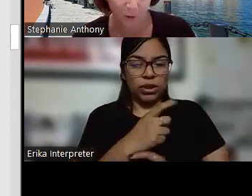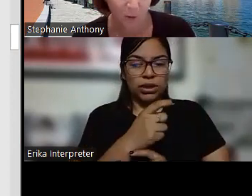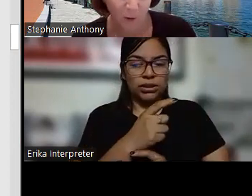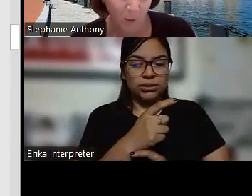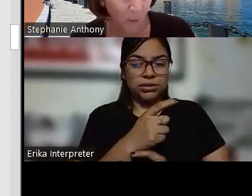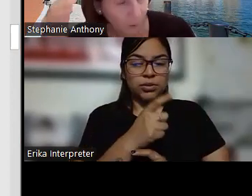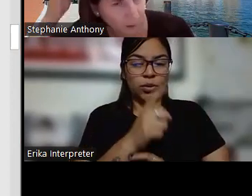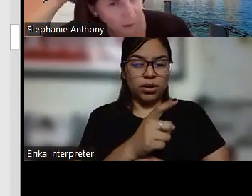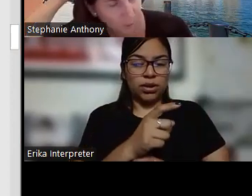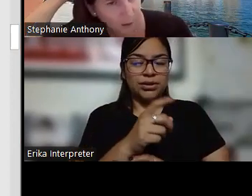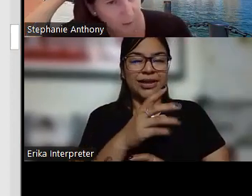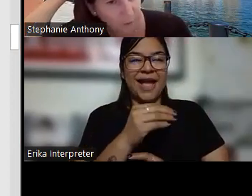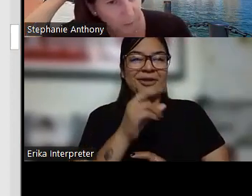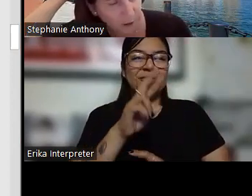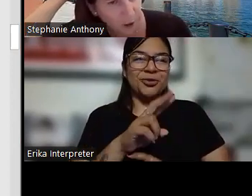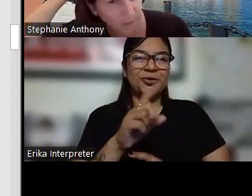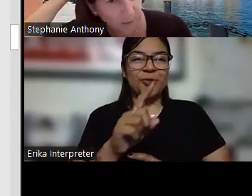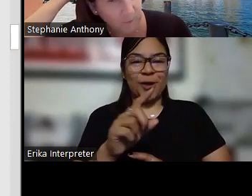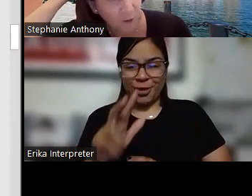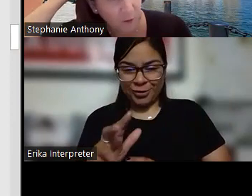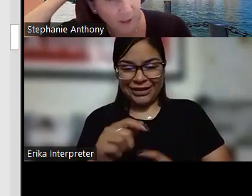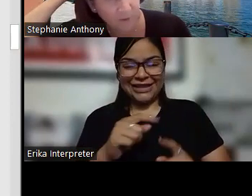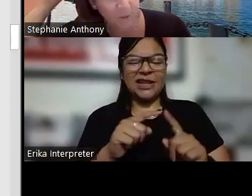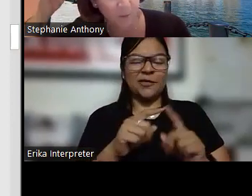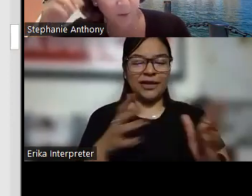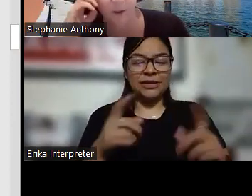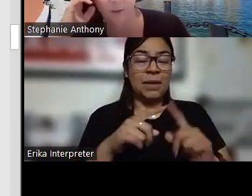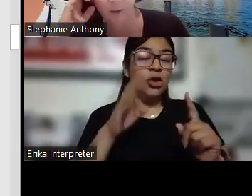so you know we're GNA we're going to verbally talk about them you have them in the pread but